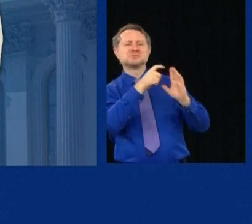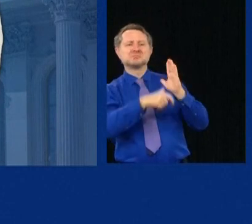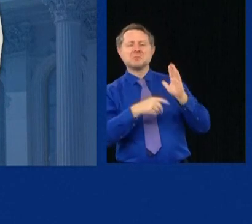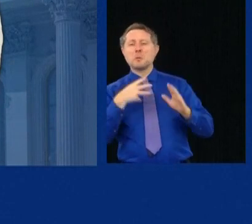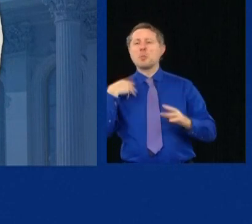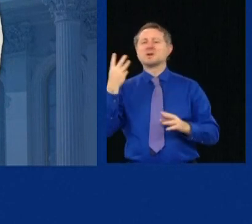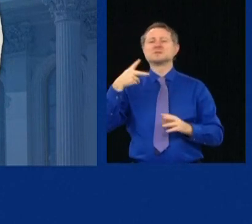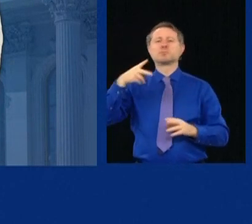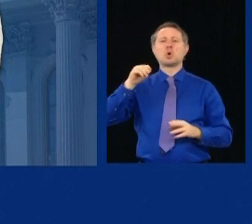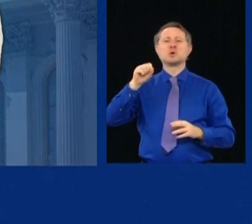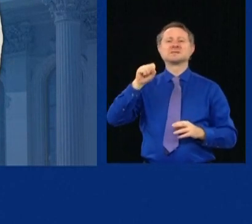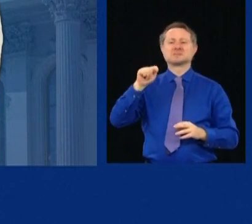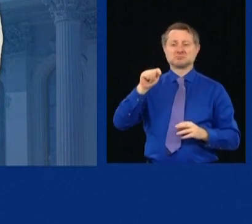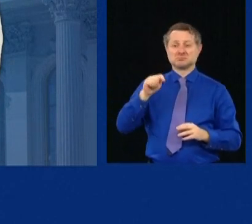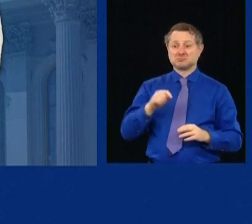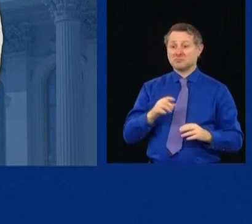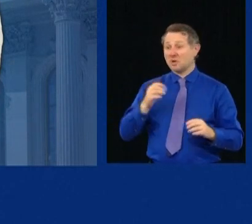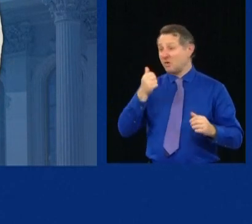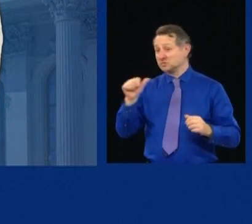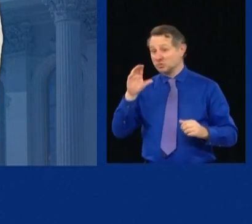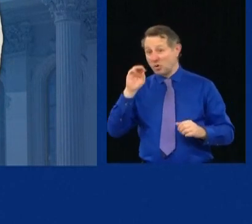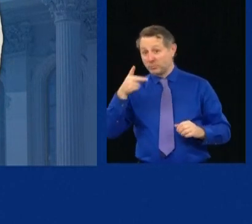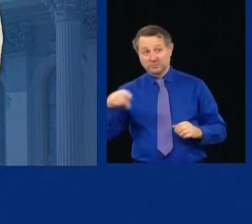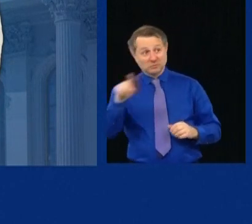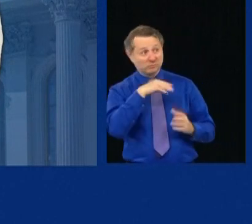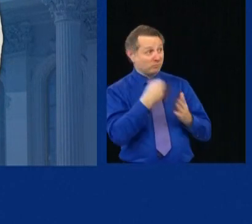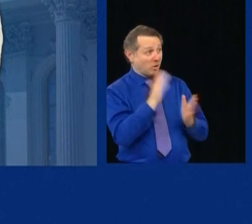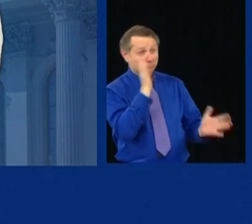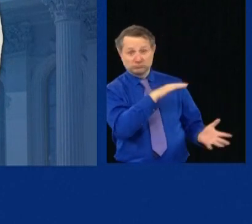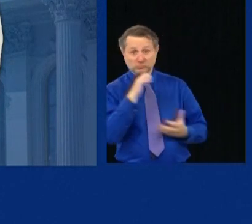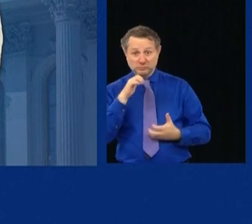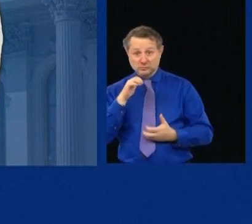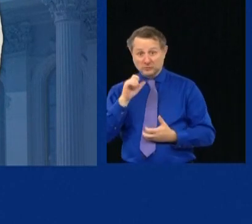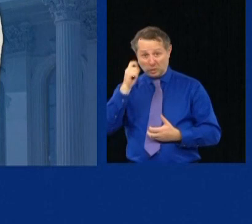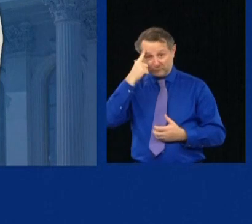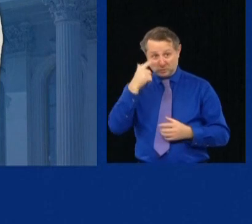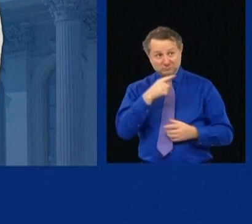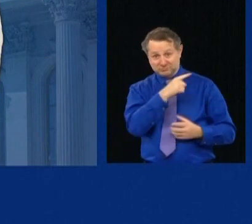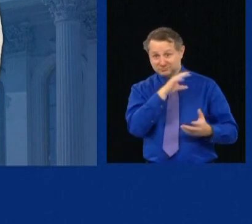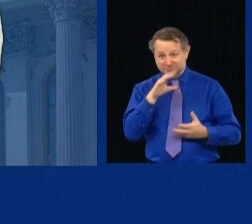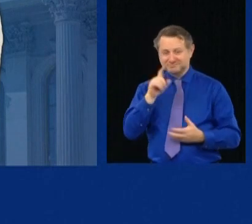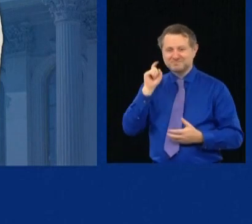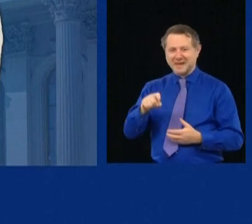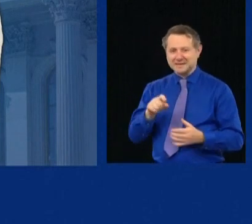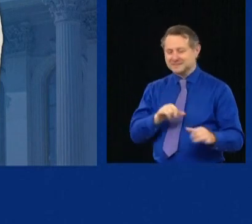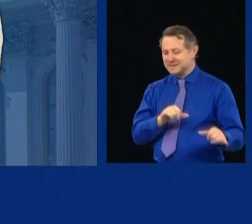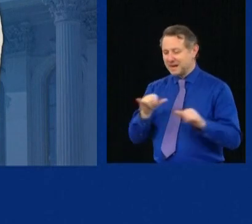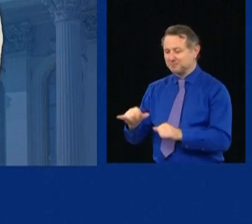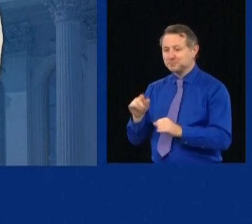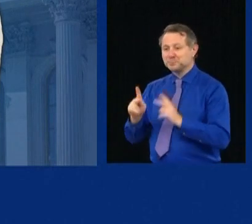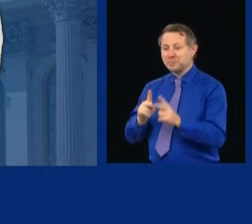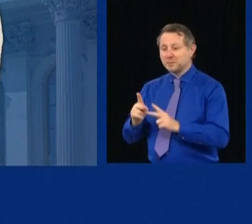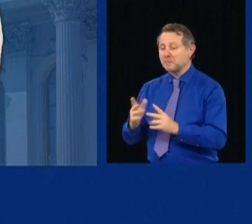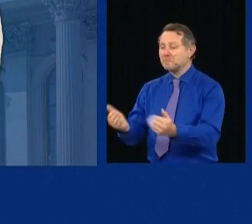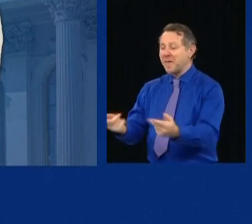BUT I BELIEVE THAT SHOULD BE A CONDITION ACROSS THE BOARD. ANY CORPORATION THAT GETS MONEY